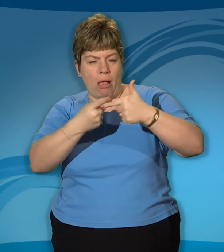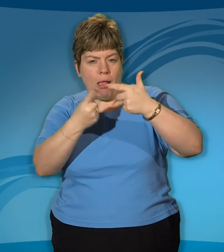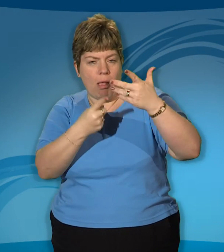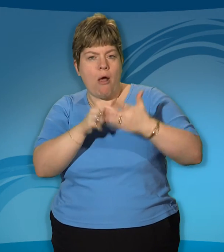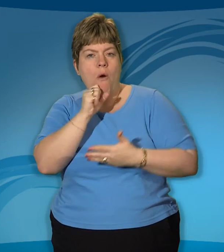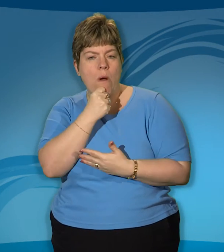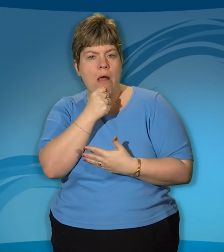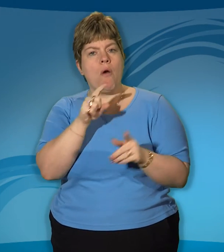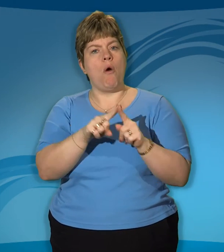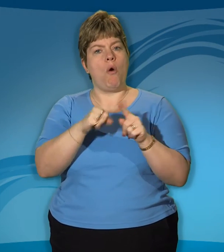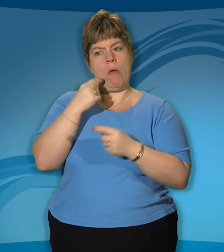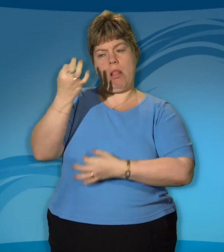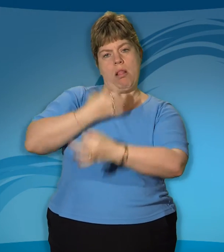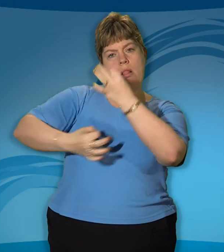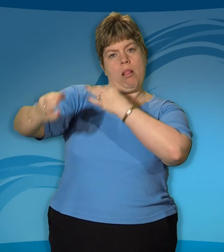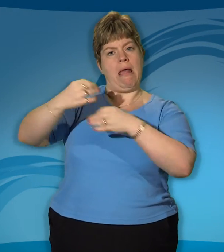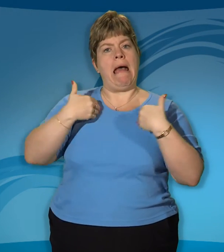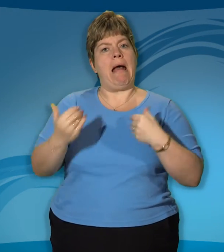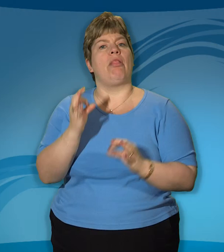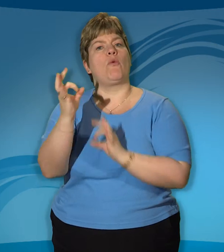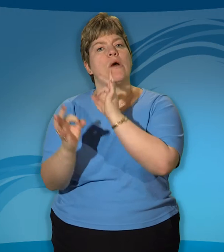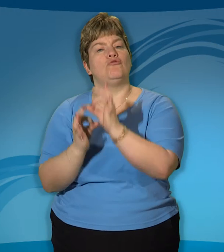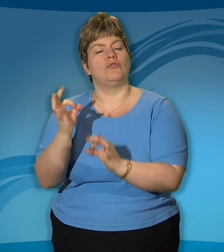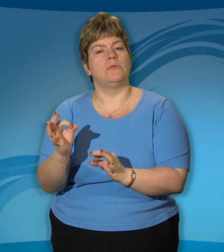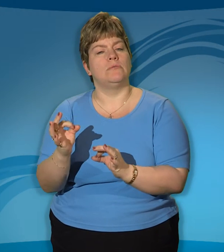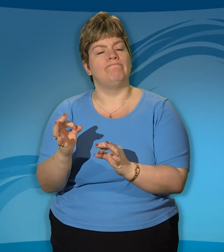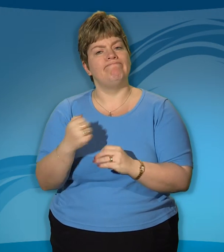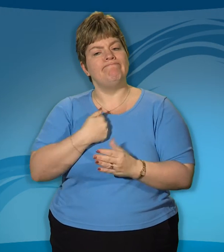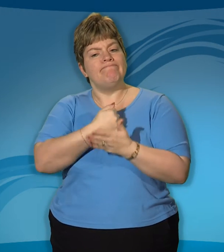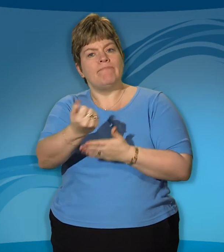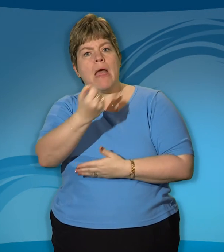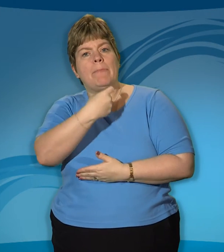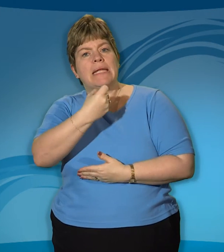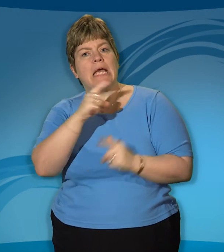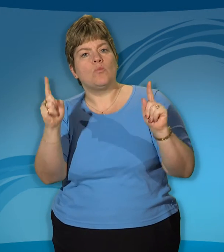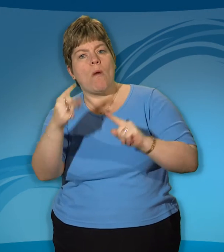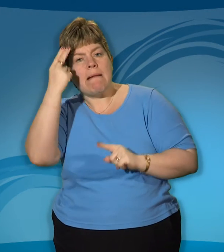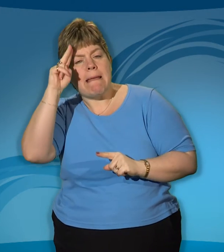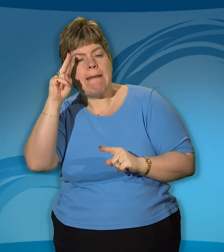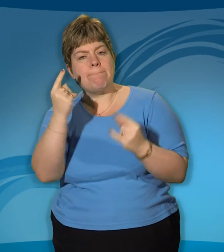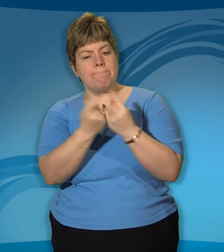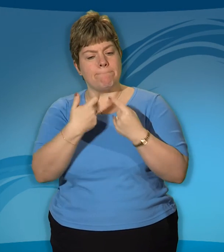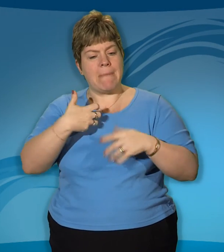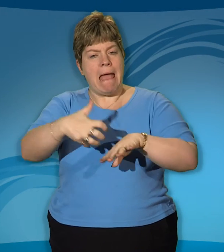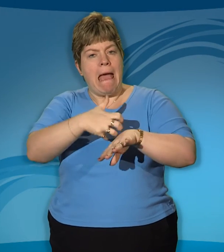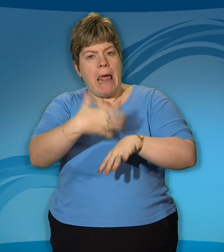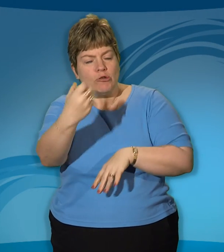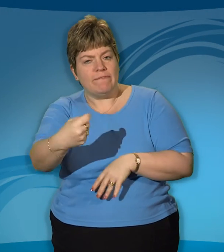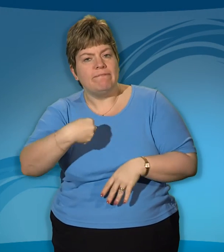You will be asked some questions about your general health, the medicines you take and any allergies you may have.